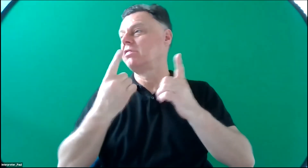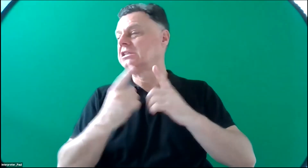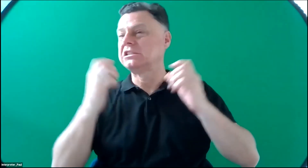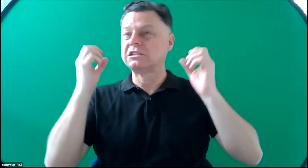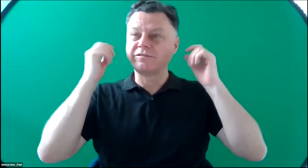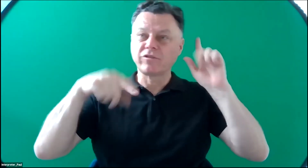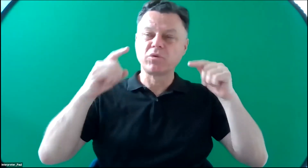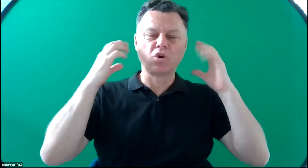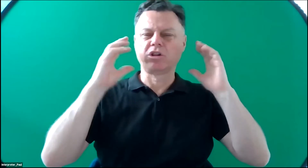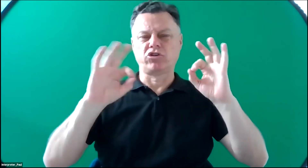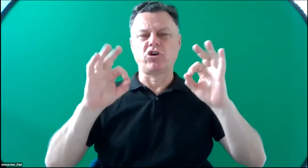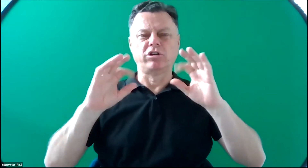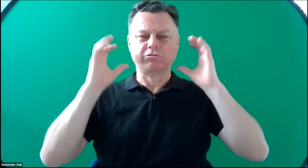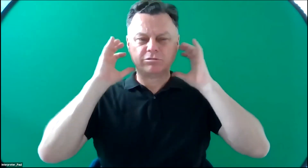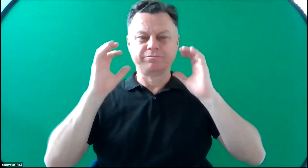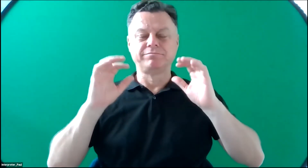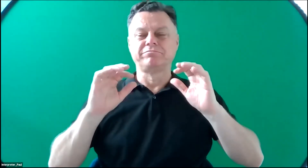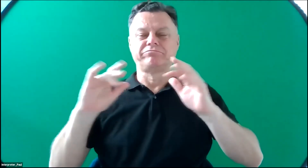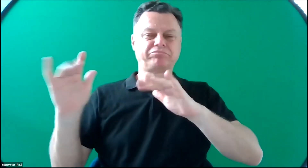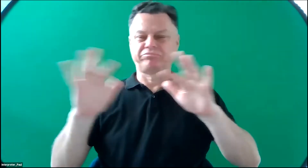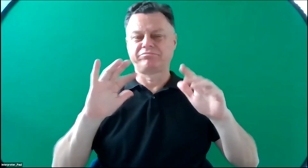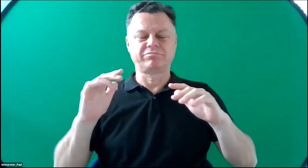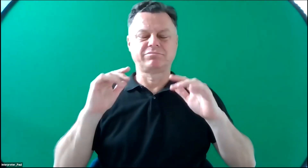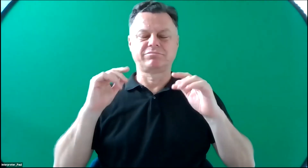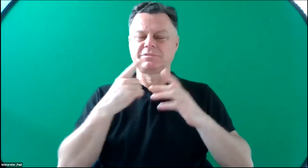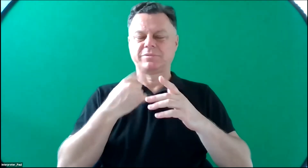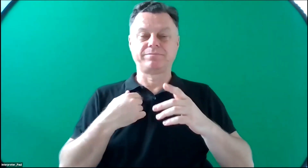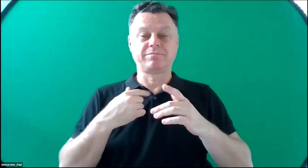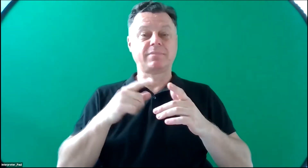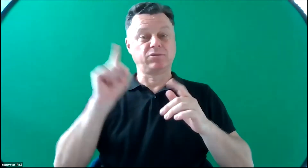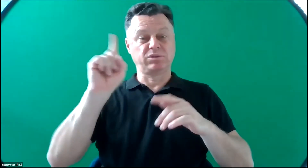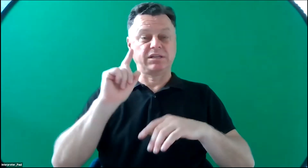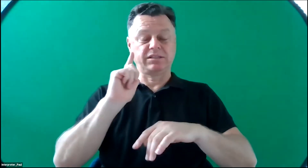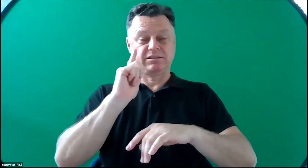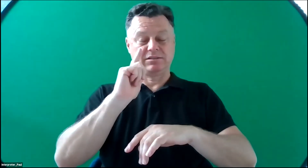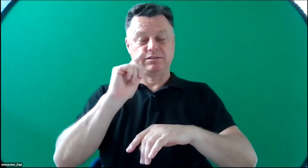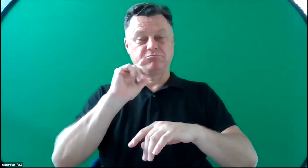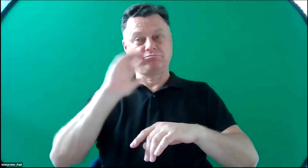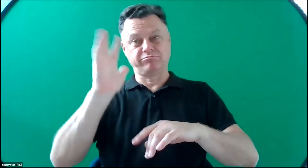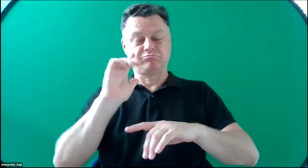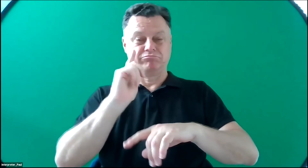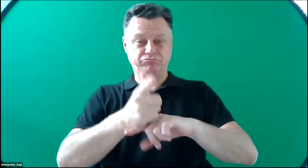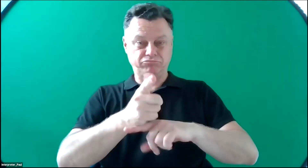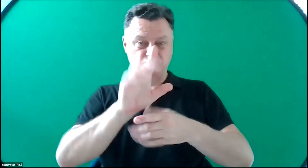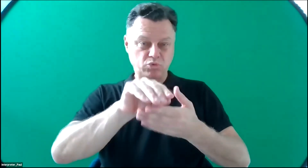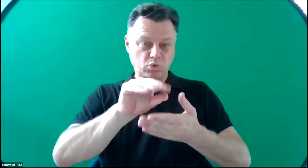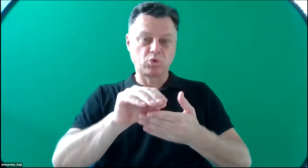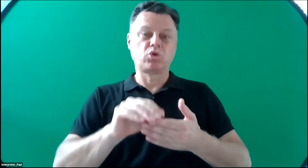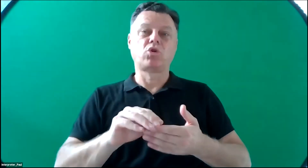or football. So this is being recorded. If you wanted to come back and listen to anything or if you're saying anything adverse against your employer.